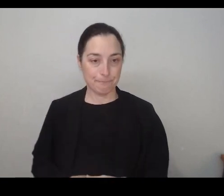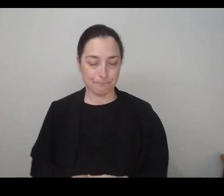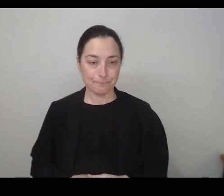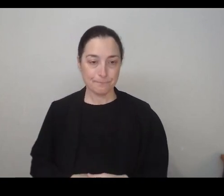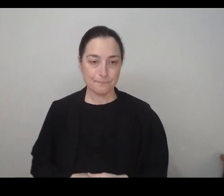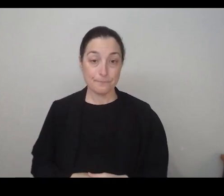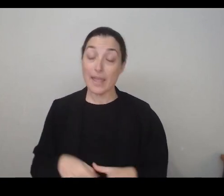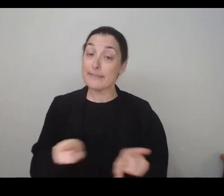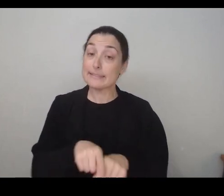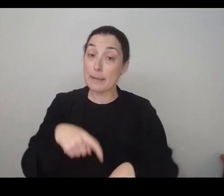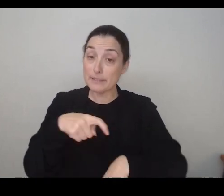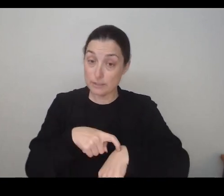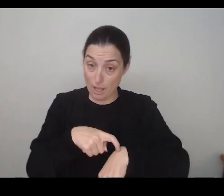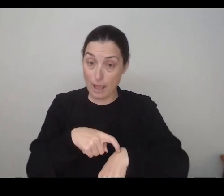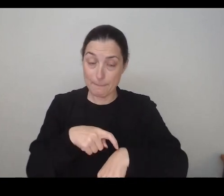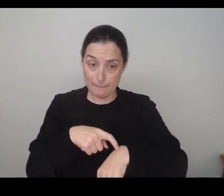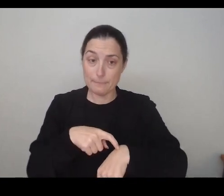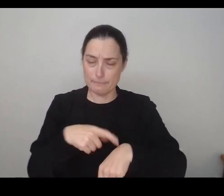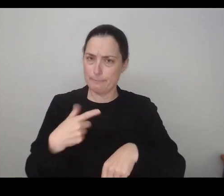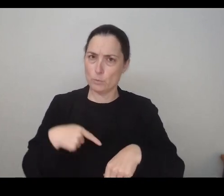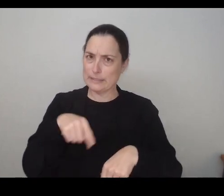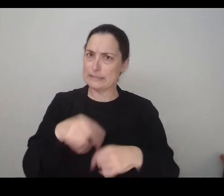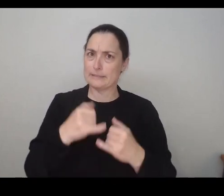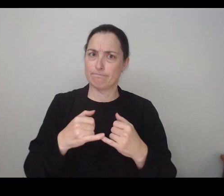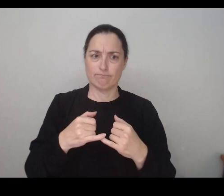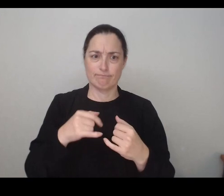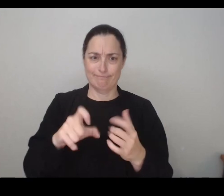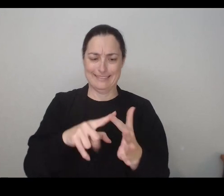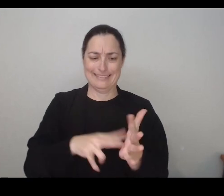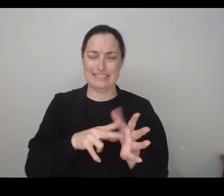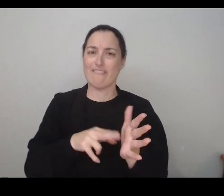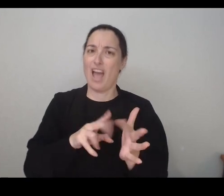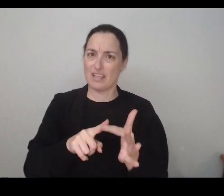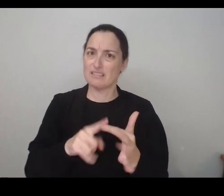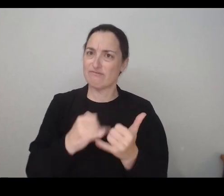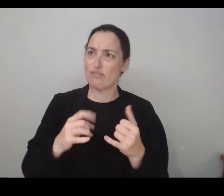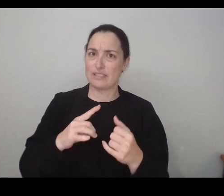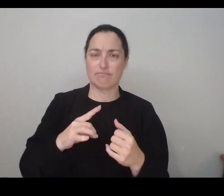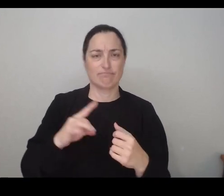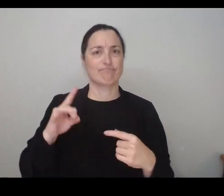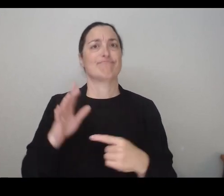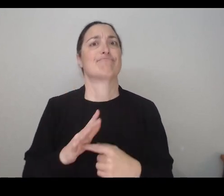because Degas is really a prominent figure with Cézanne, more than Cézanne, and I will come back to that,